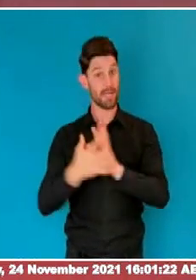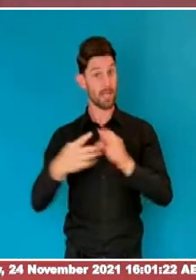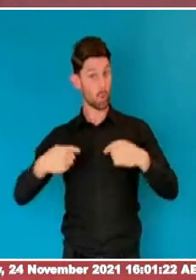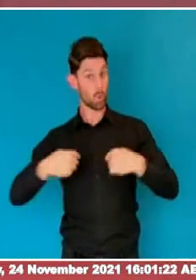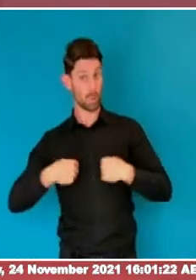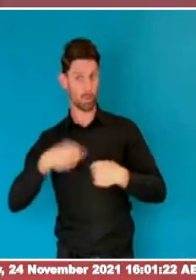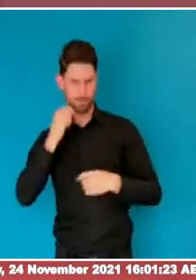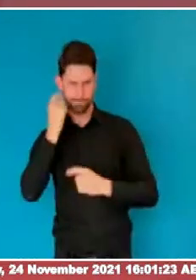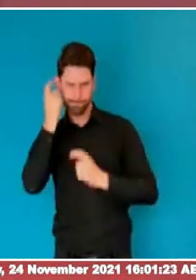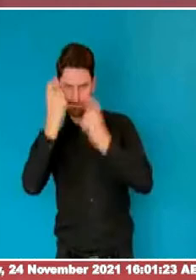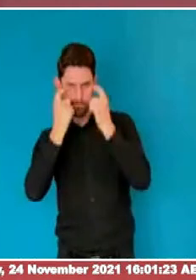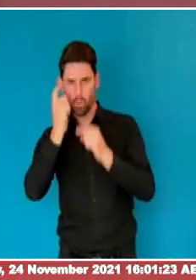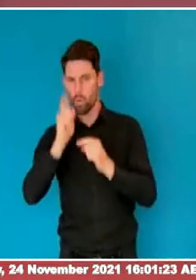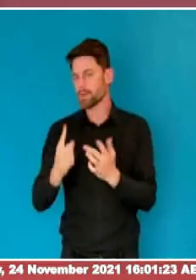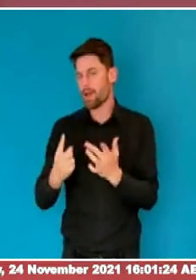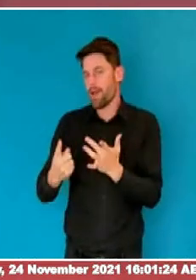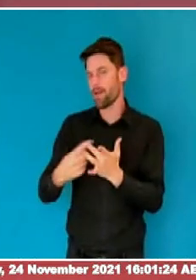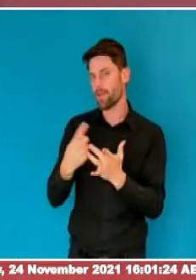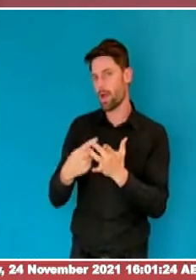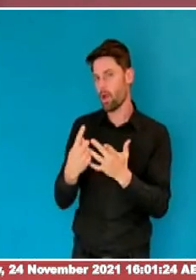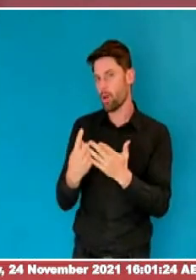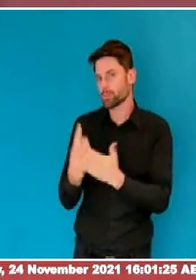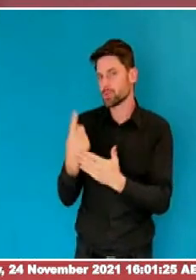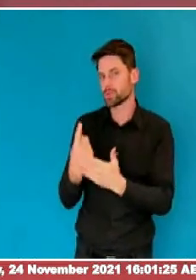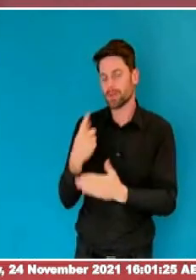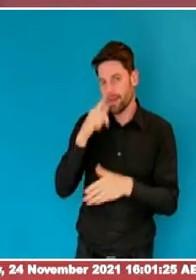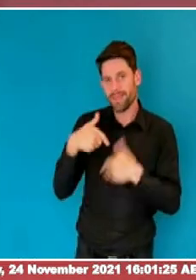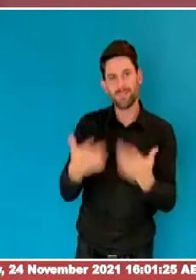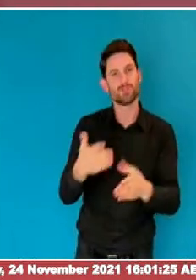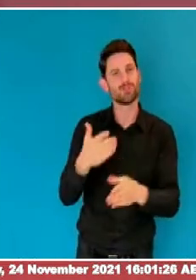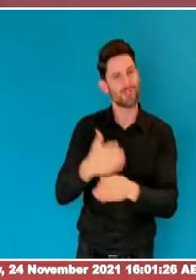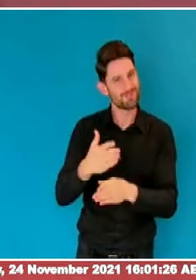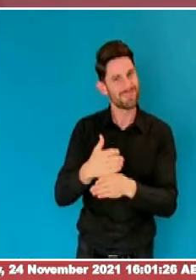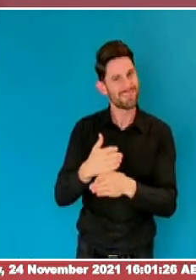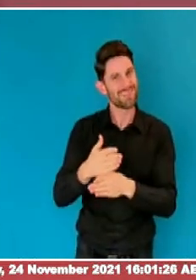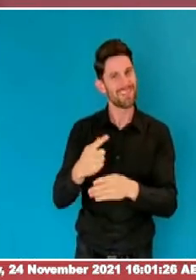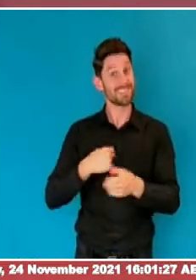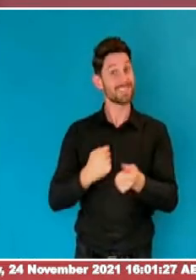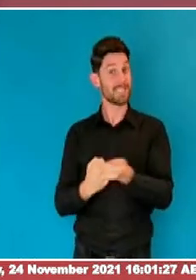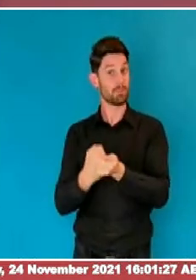alternative employment in that process, and we would actually support that person to